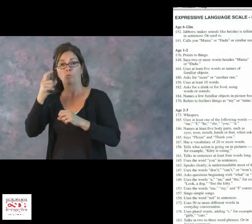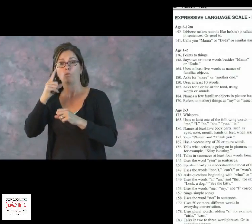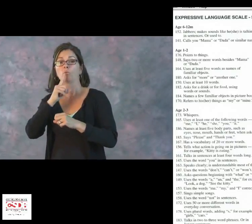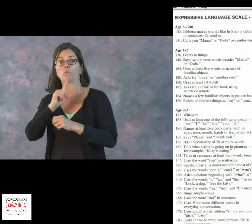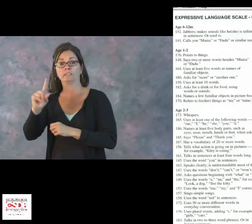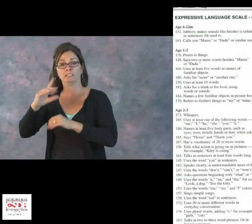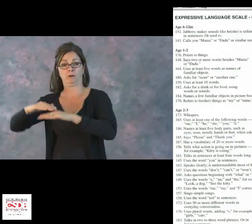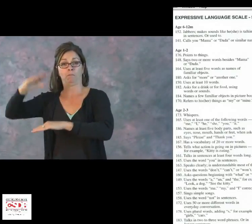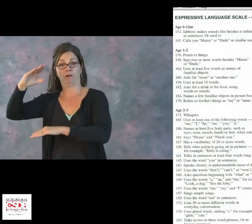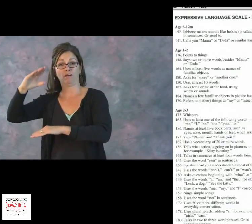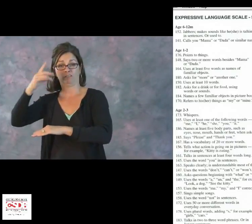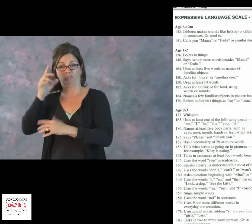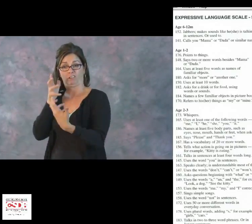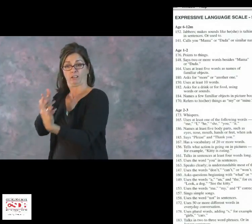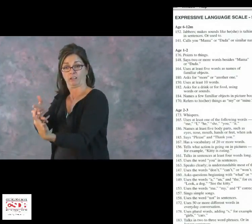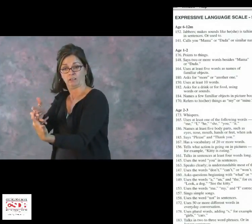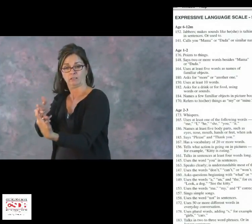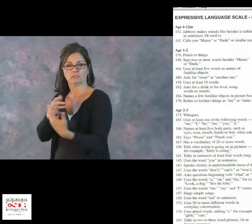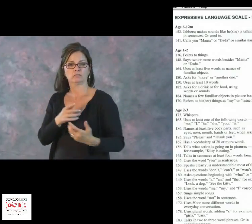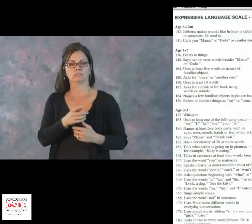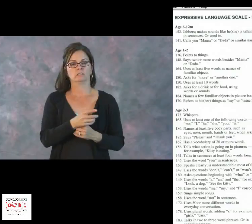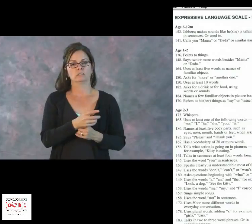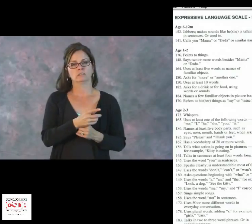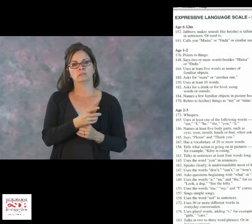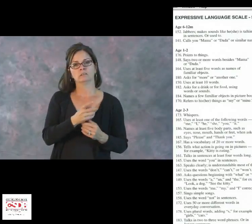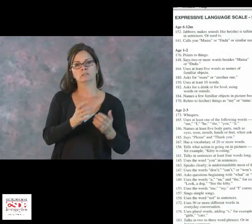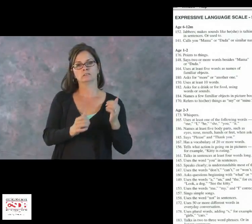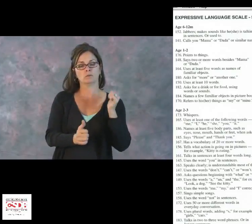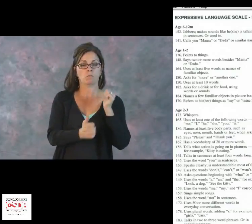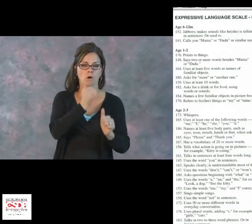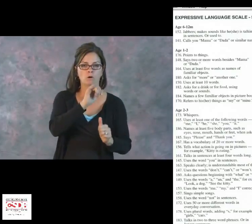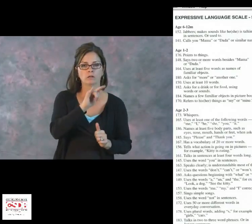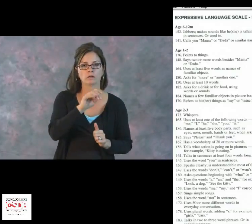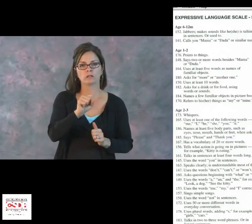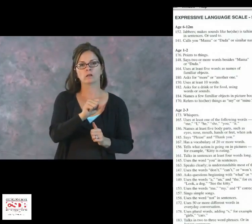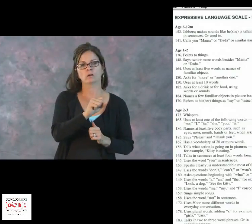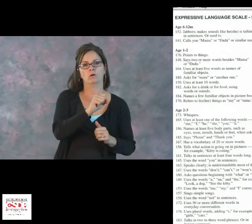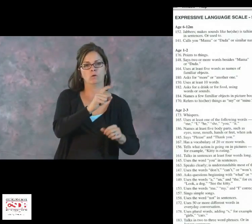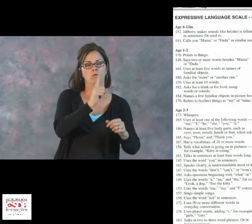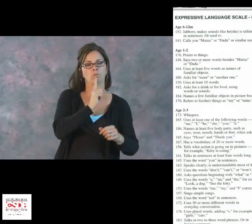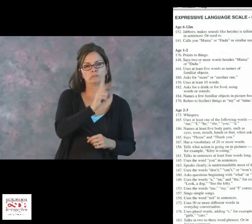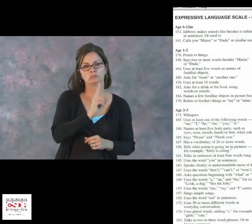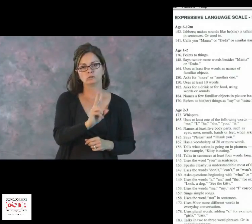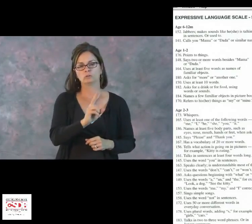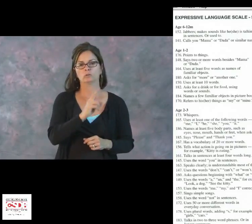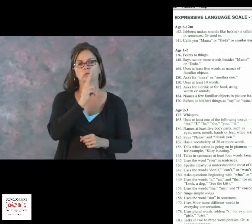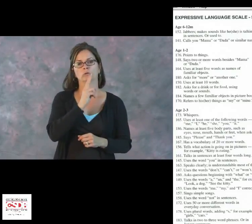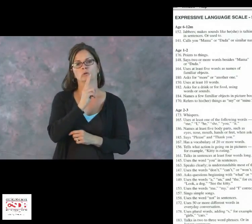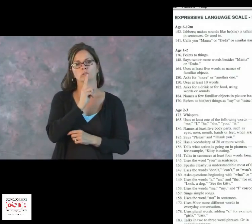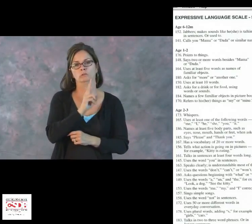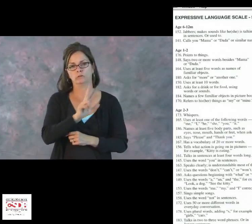are going to be from 1-2 years old, 2-3 years old, 3-4 years old.